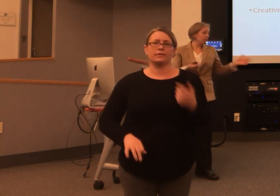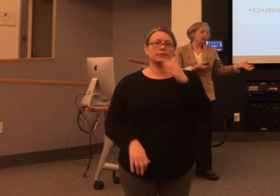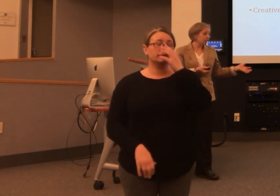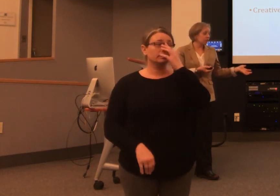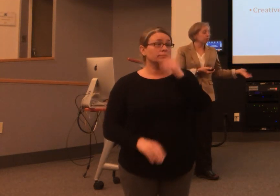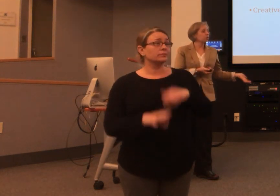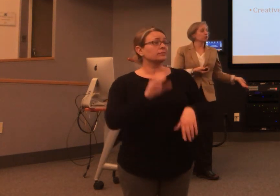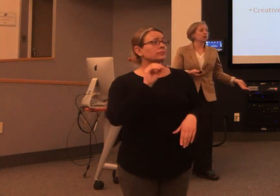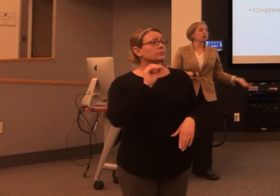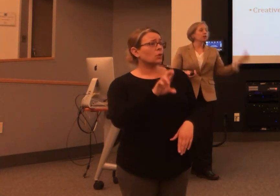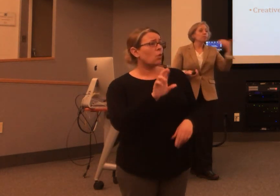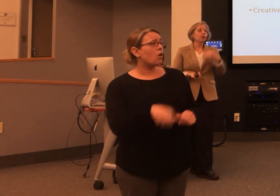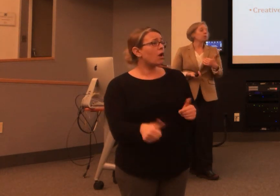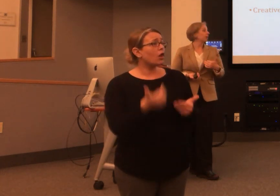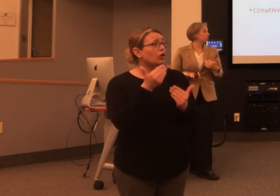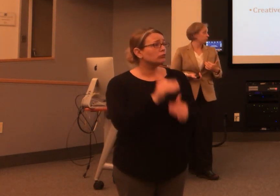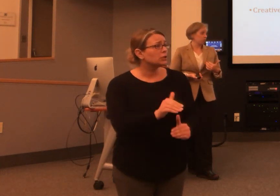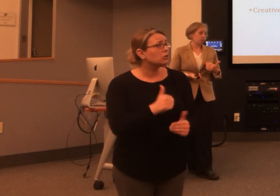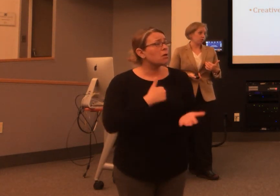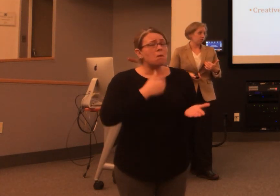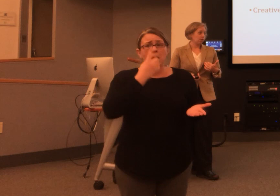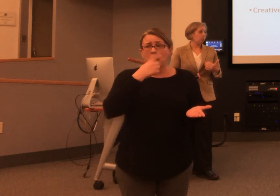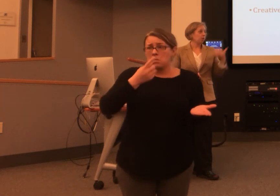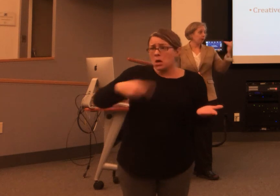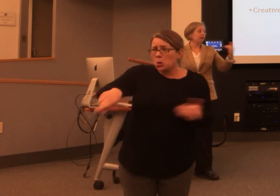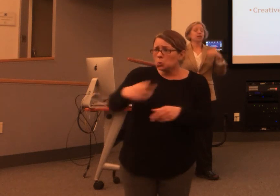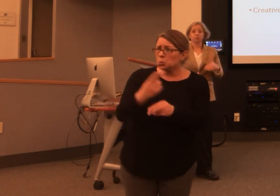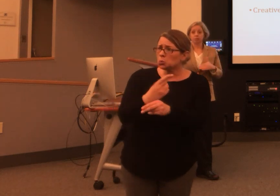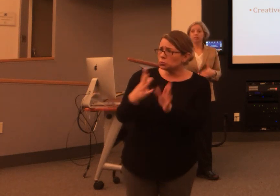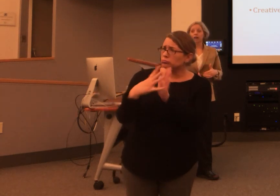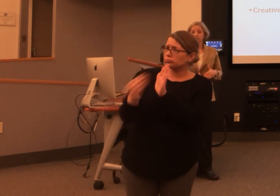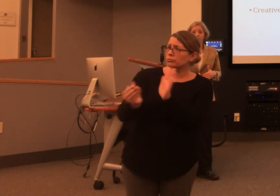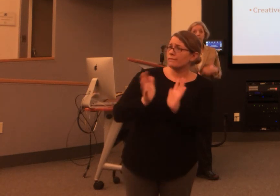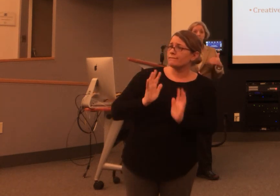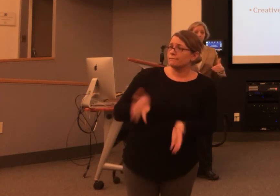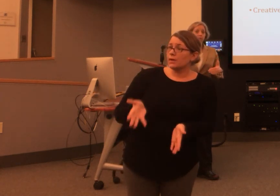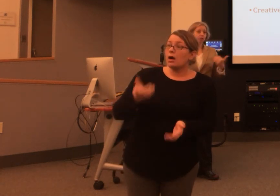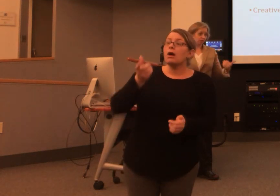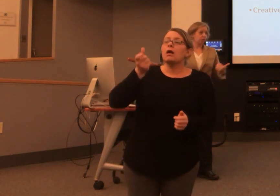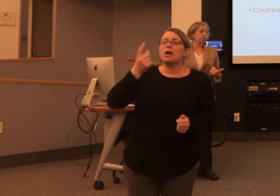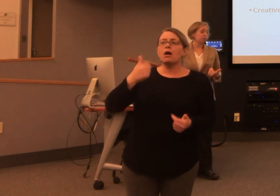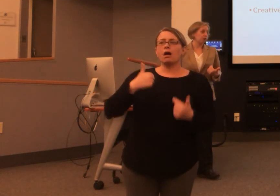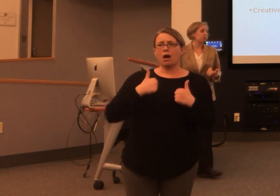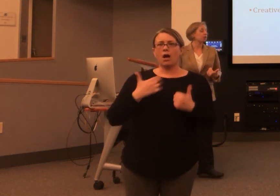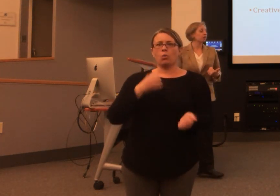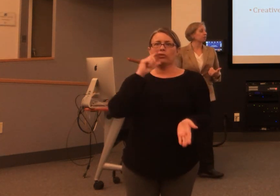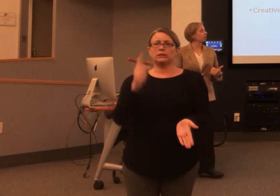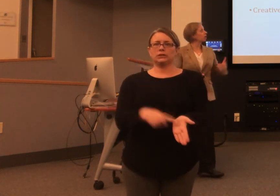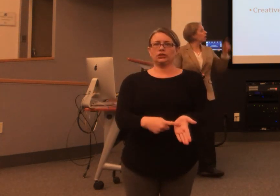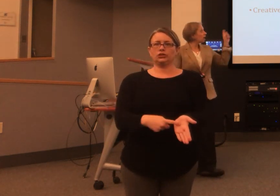I don't care if it's commercial or not, but I want attribution. I want my name to be tied to it so people give me proper credit for it.